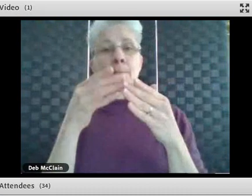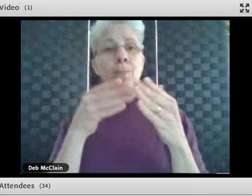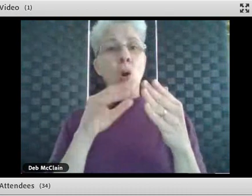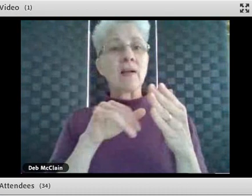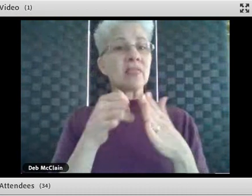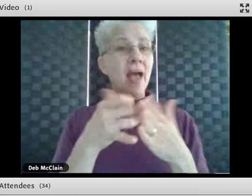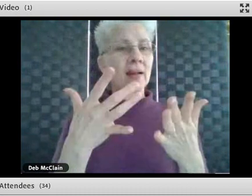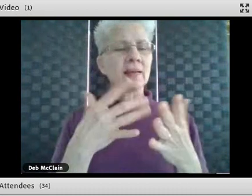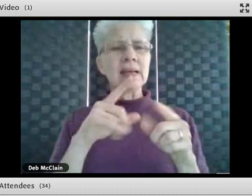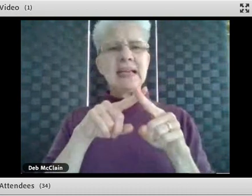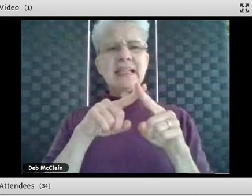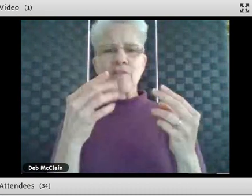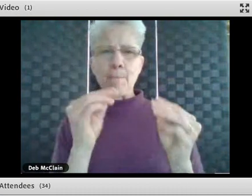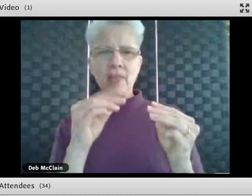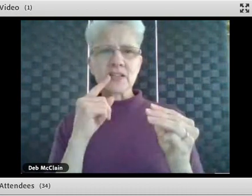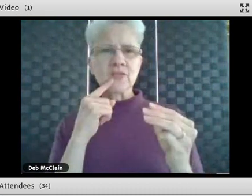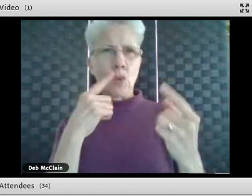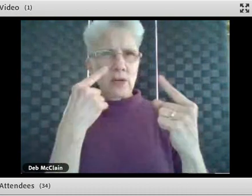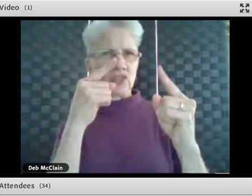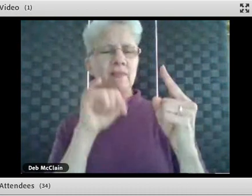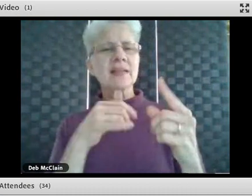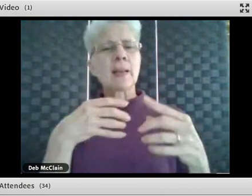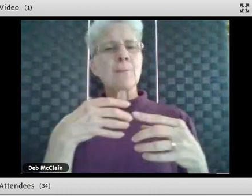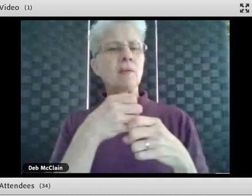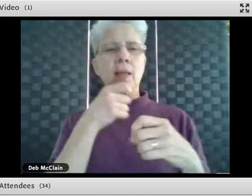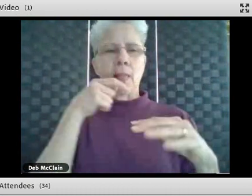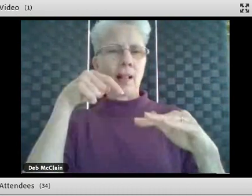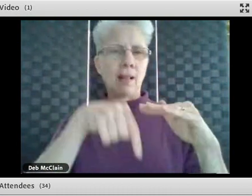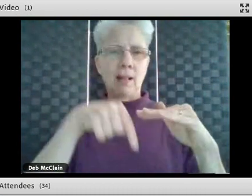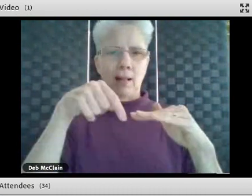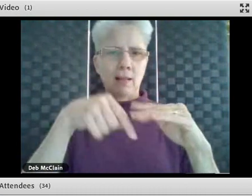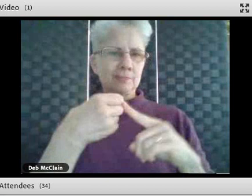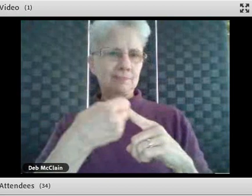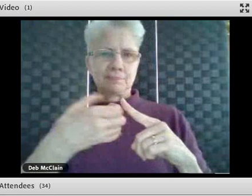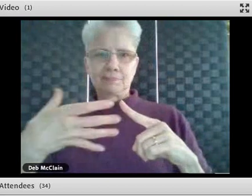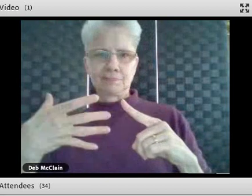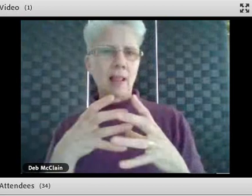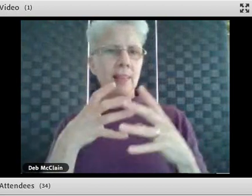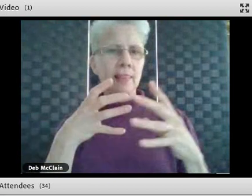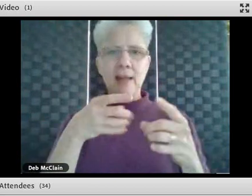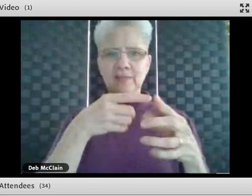and the different methods for achieving it. This is just briefly. I'm not gonna go into a lot of detail about each.